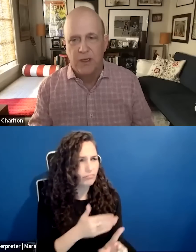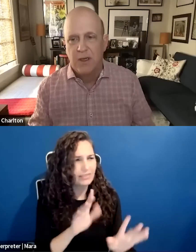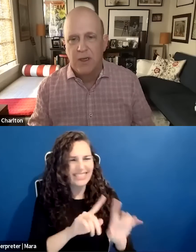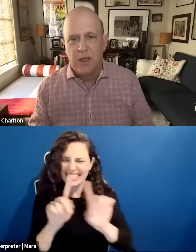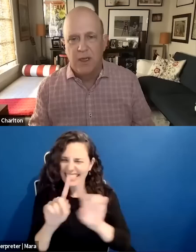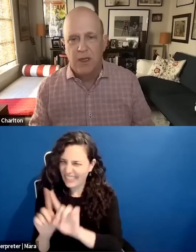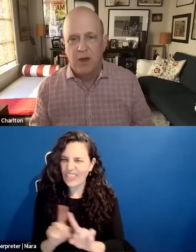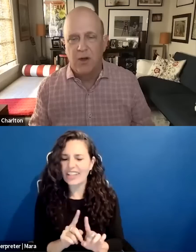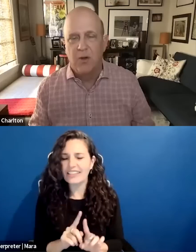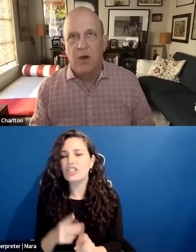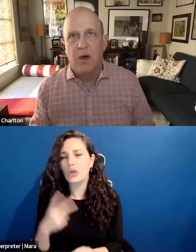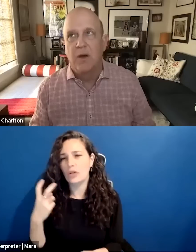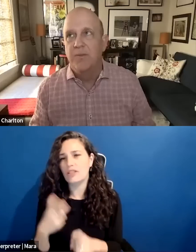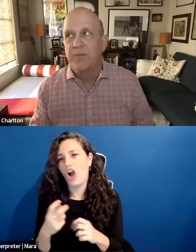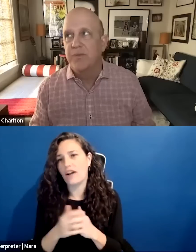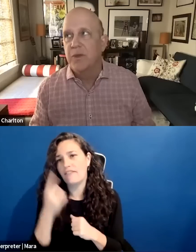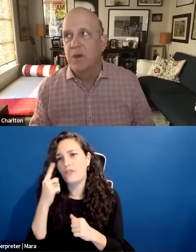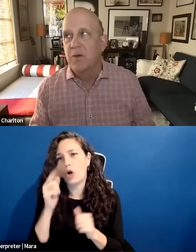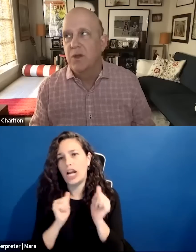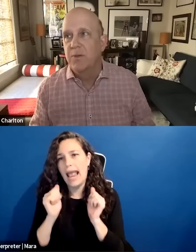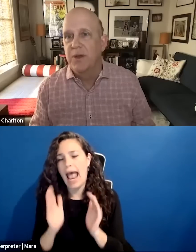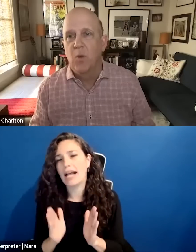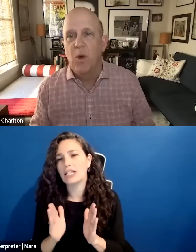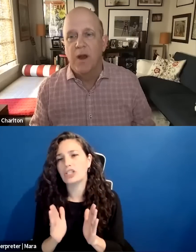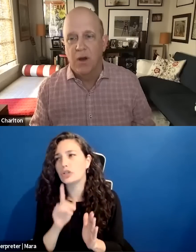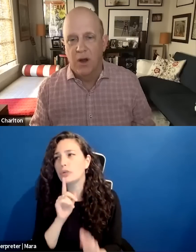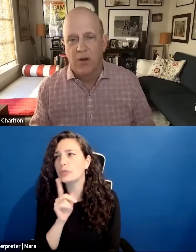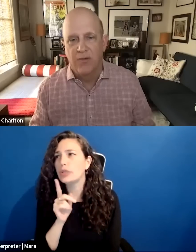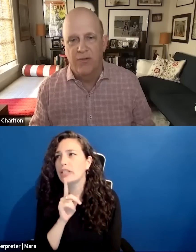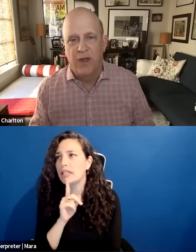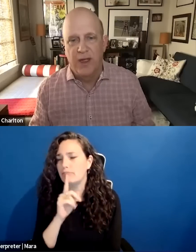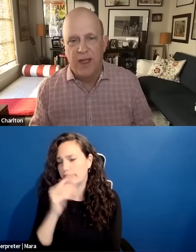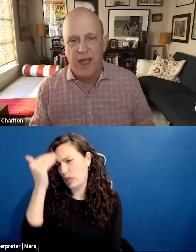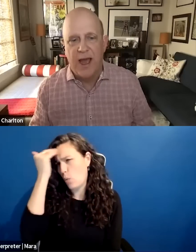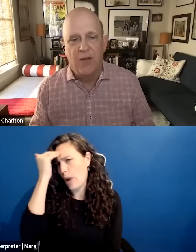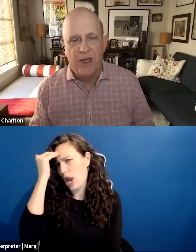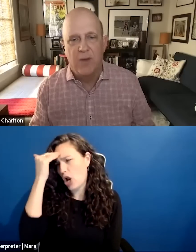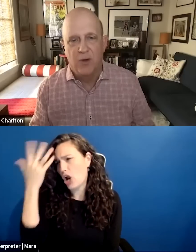really be aware of how they come across